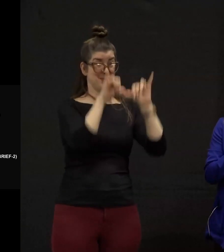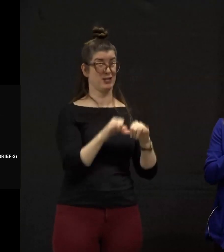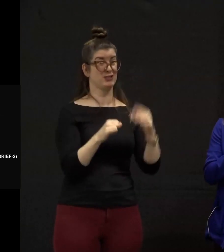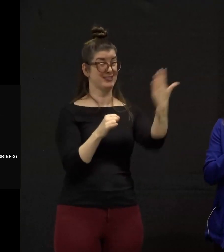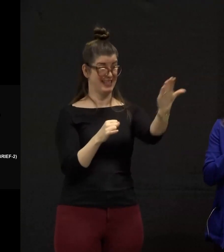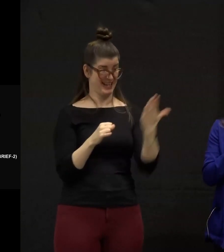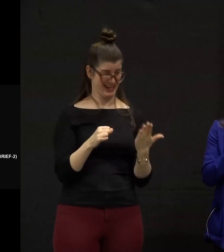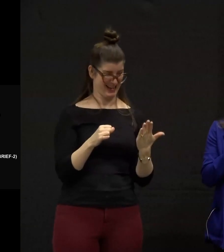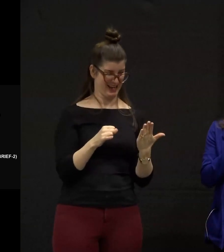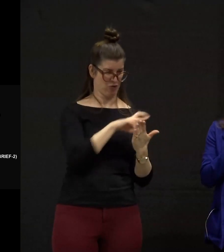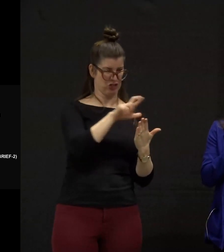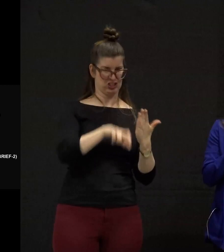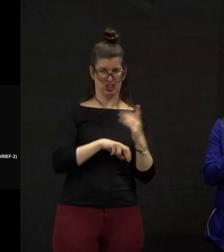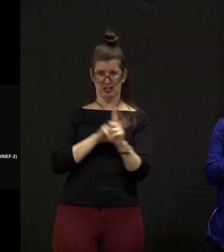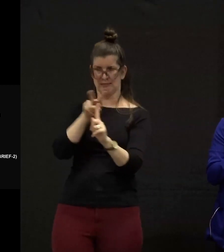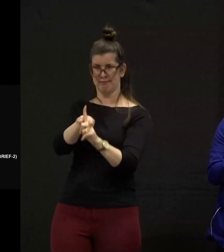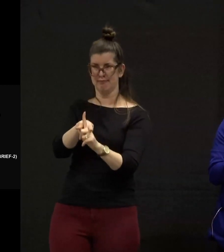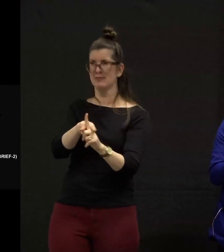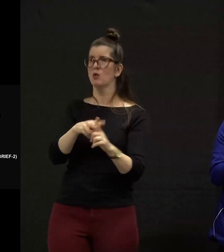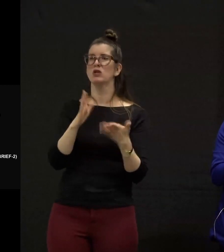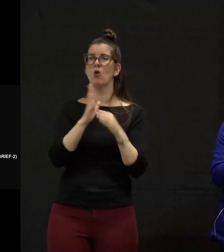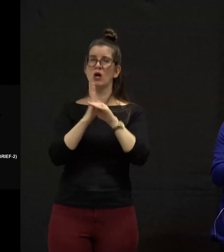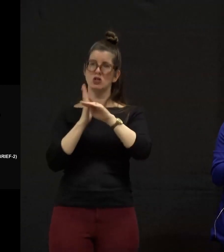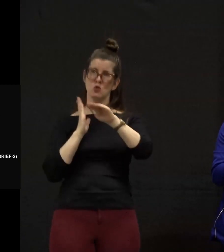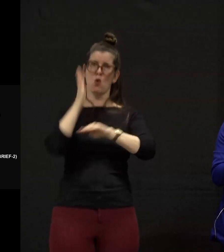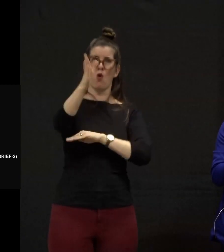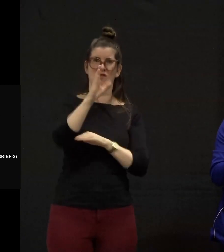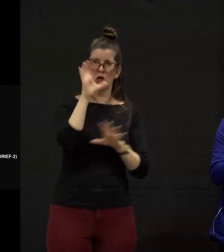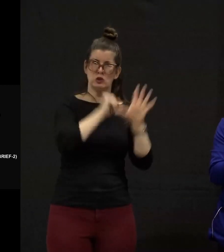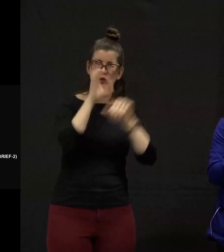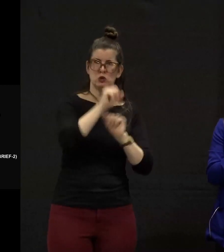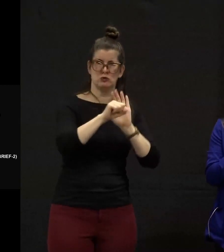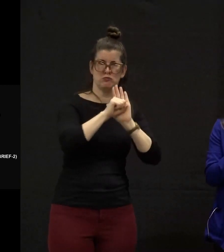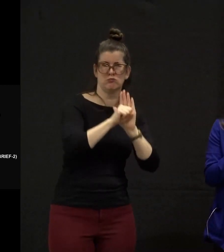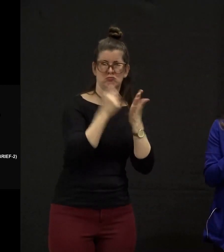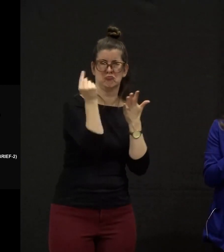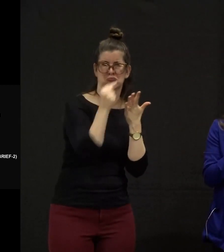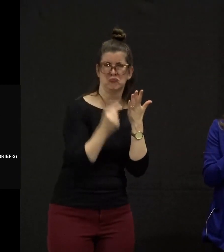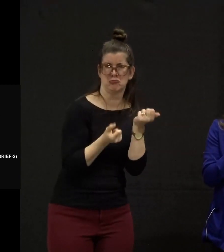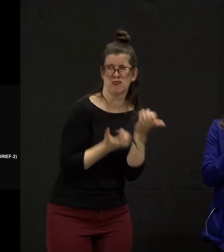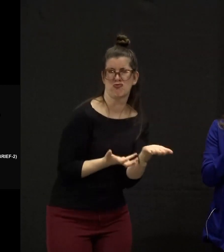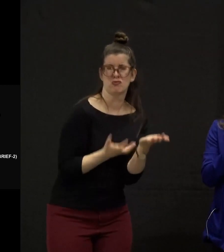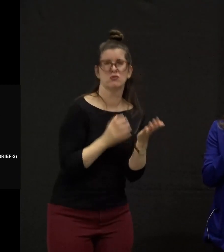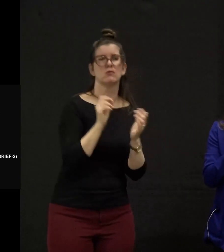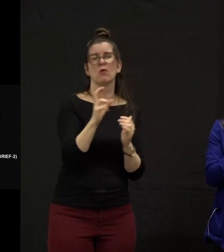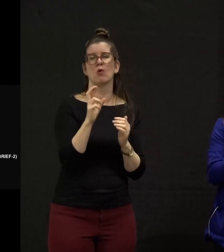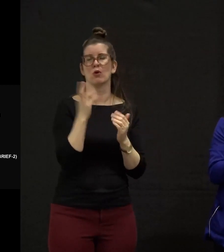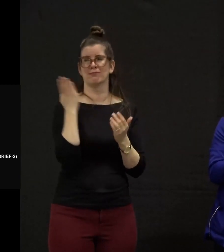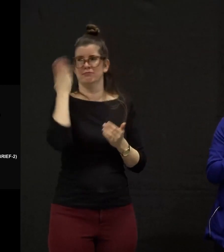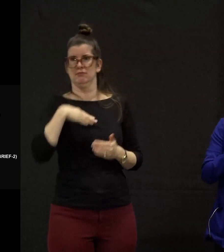We don't want to over-pathologize and we also don't wanna miss something. So it's very much a struggle